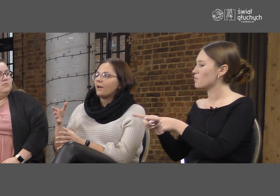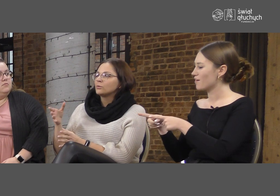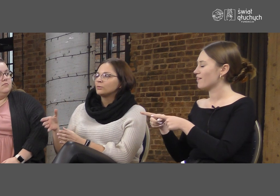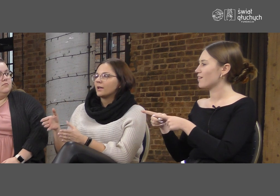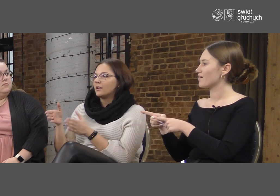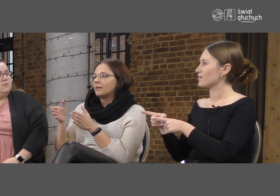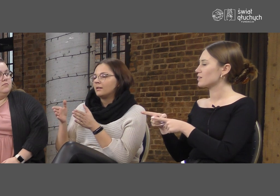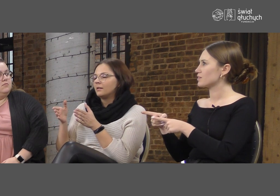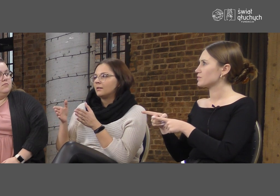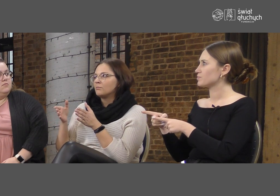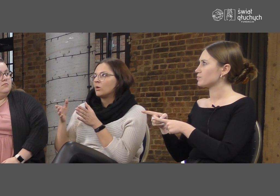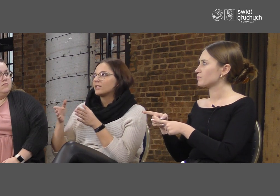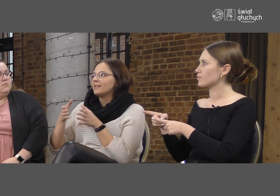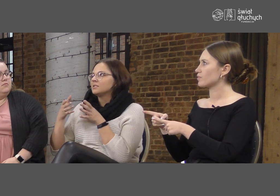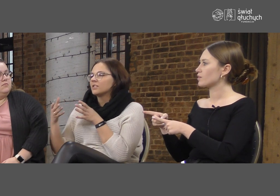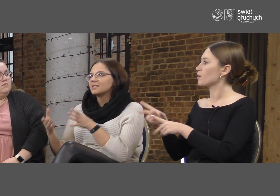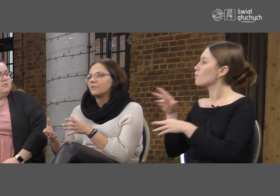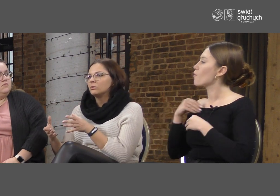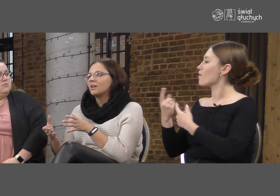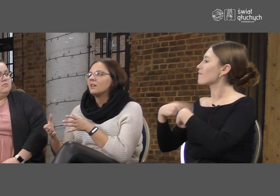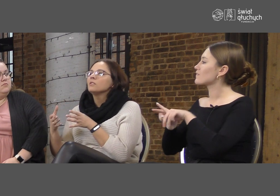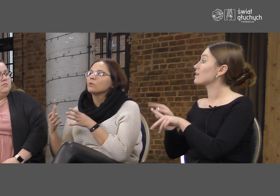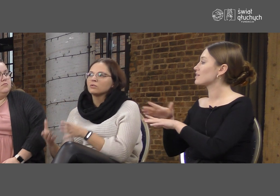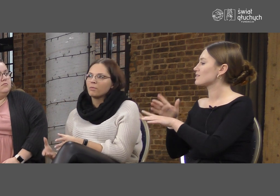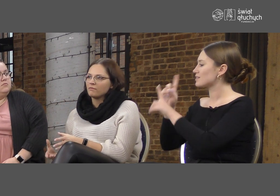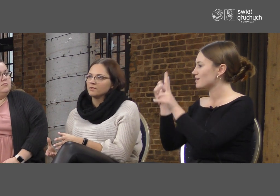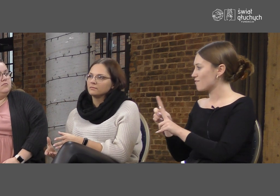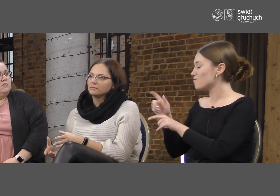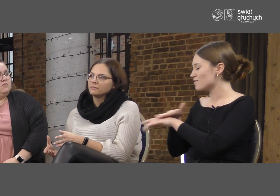that can pursue a profession, but single-sex.